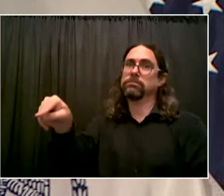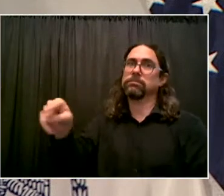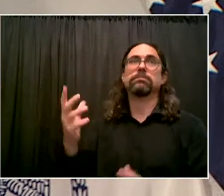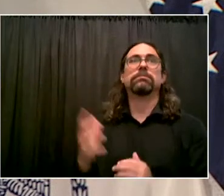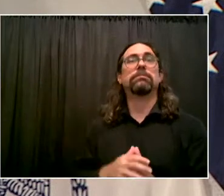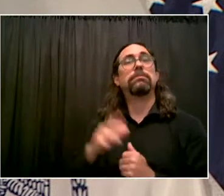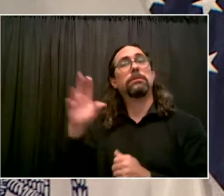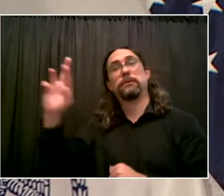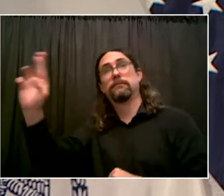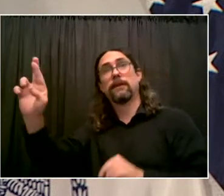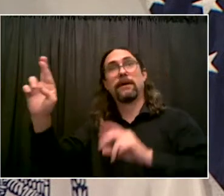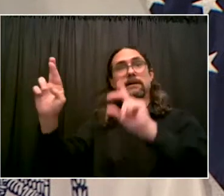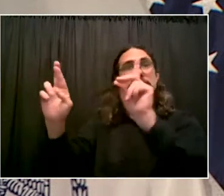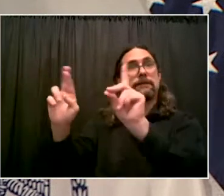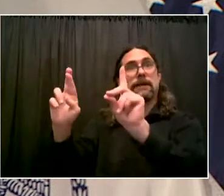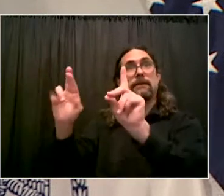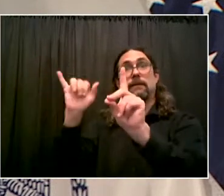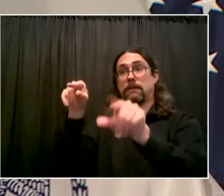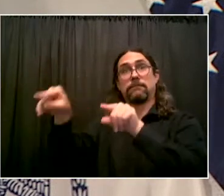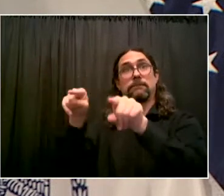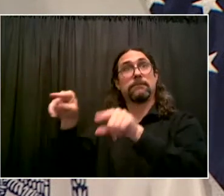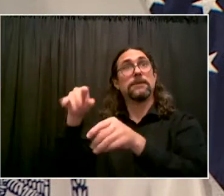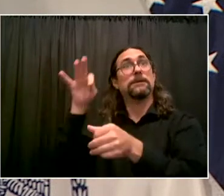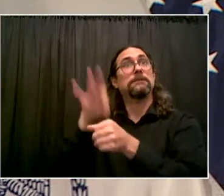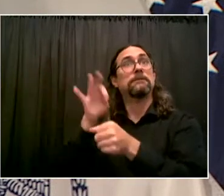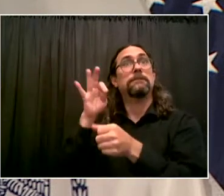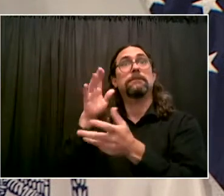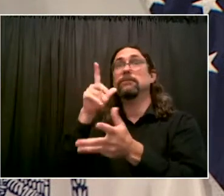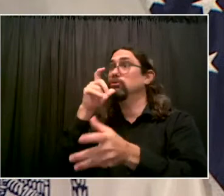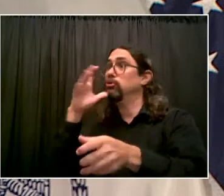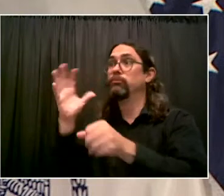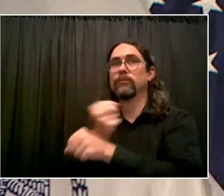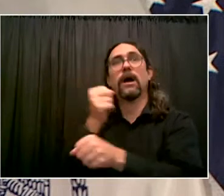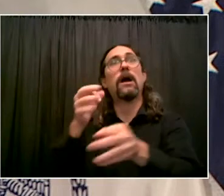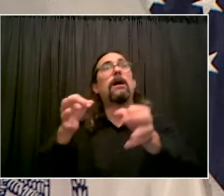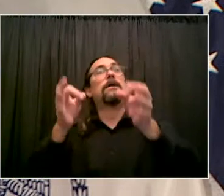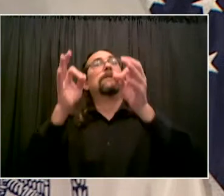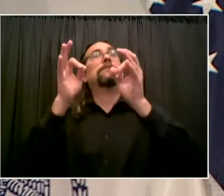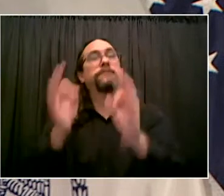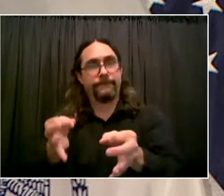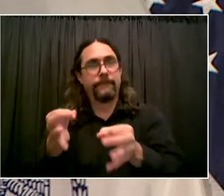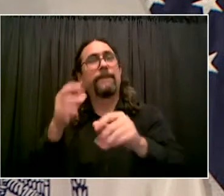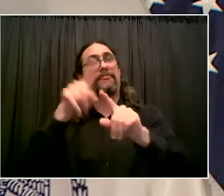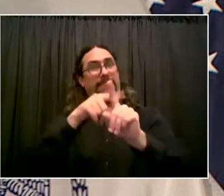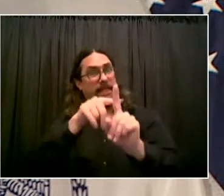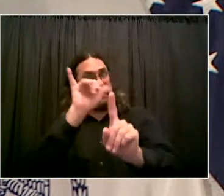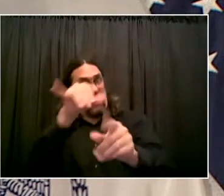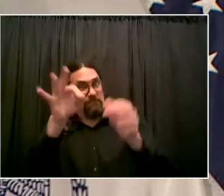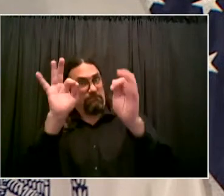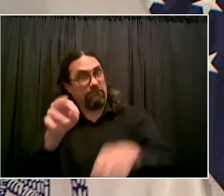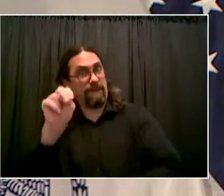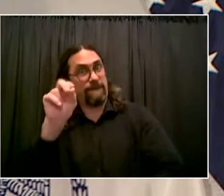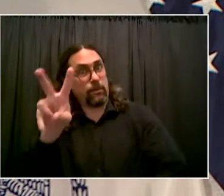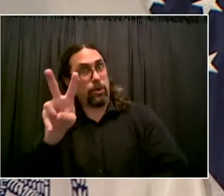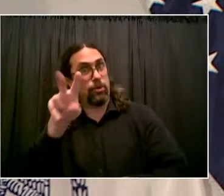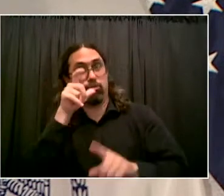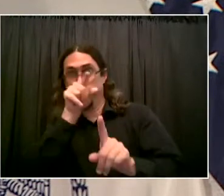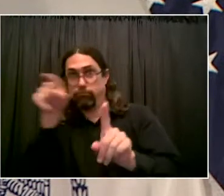PROCESS READY. EVERYONE KNOWS OF A CLOSE RELATIONSHIP WITH ERIC ADAM S